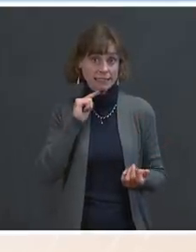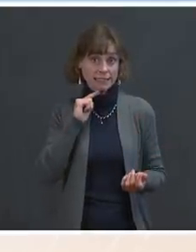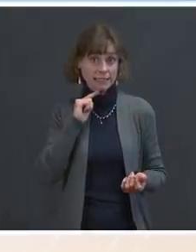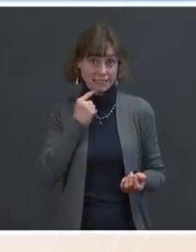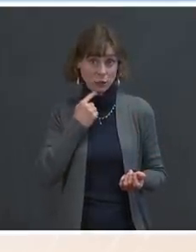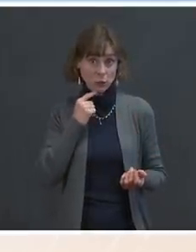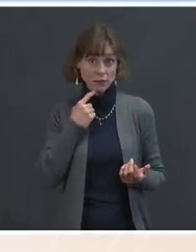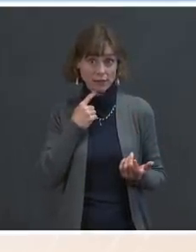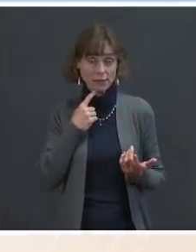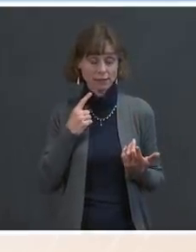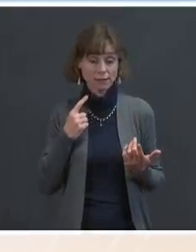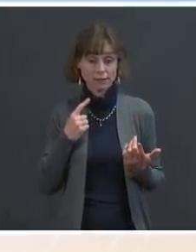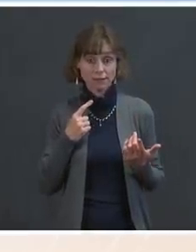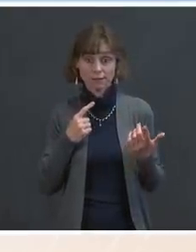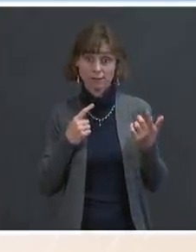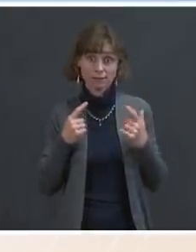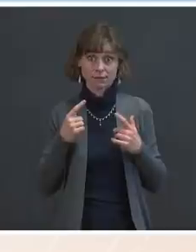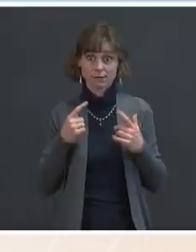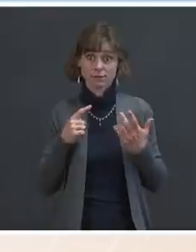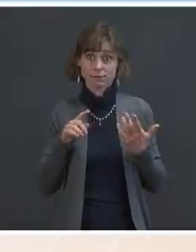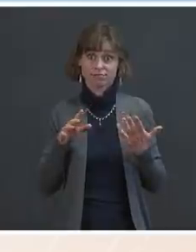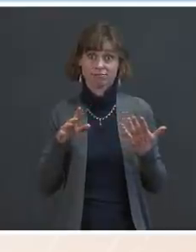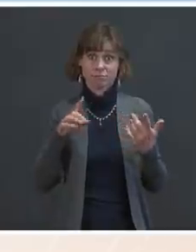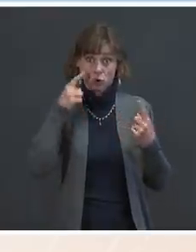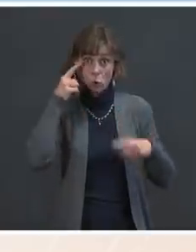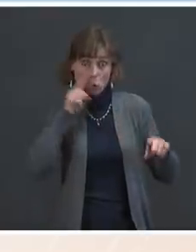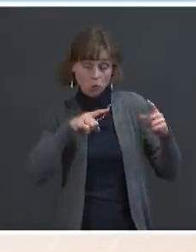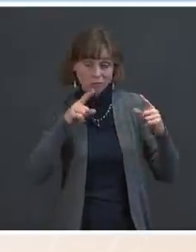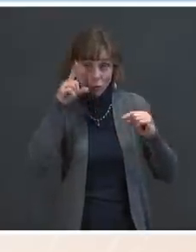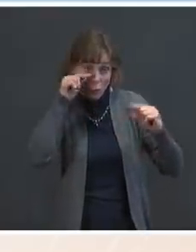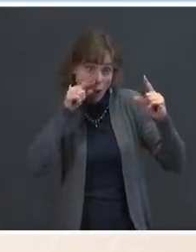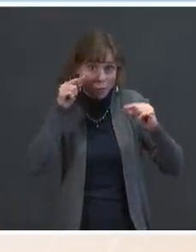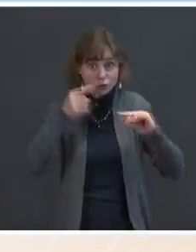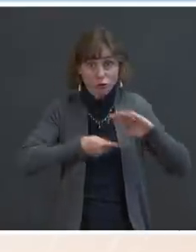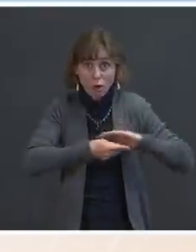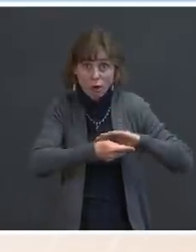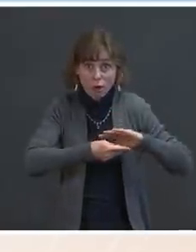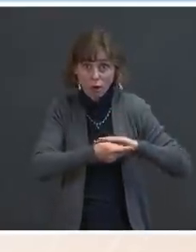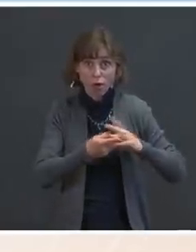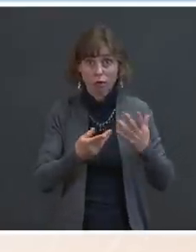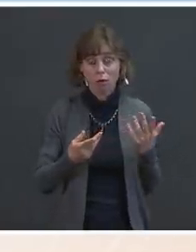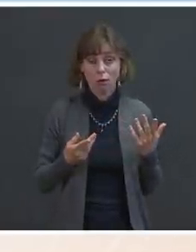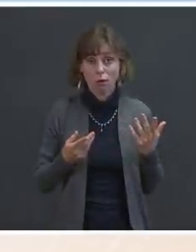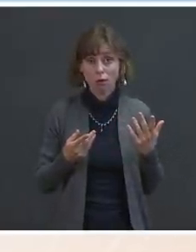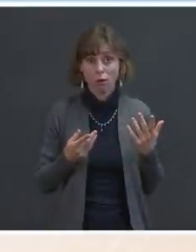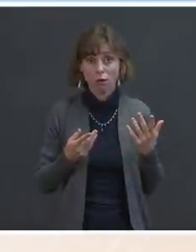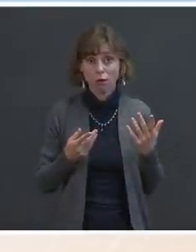The Press: Just one follow-up: Like what mechanism is in place -- or how do you possibly safeguard that funding to make sure